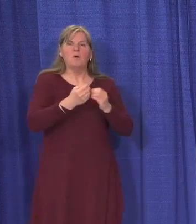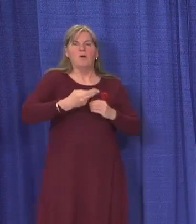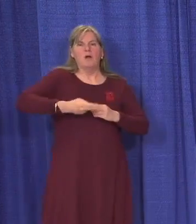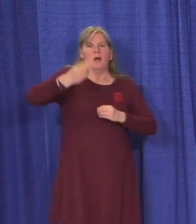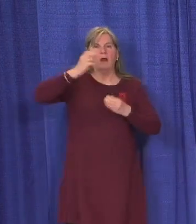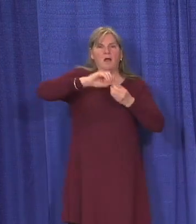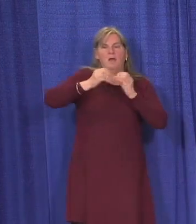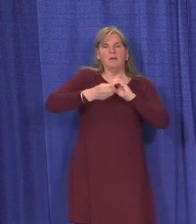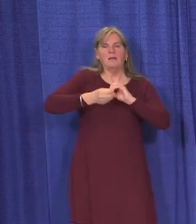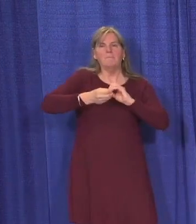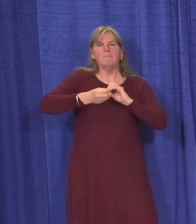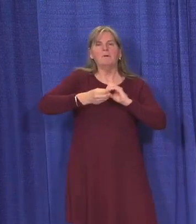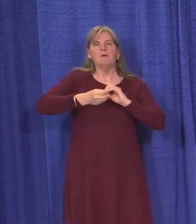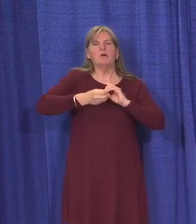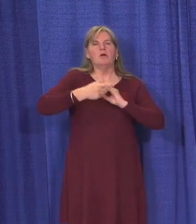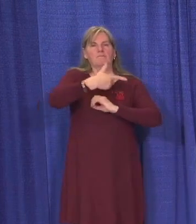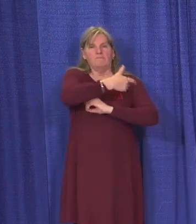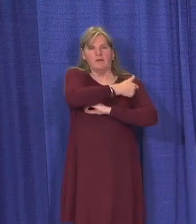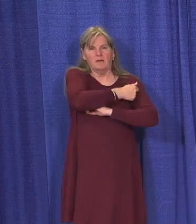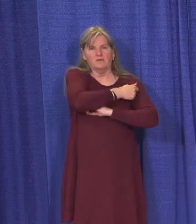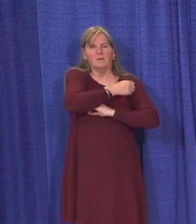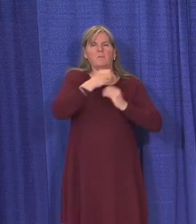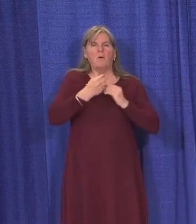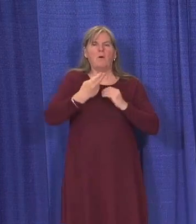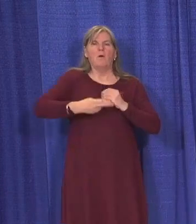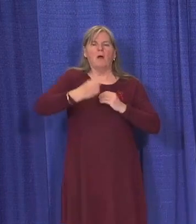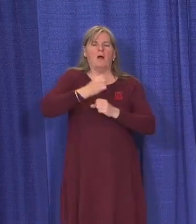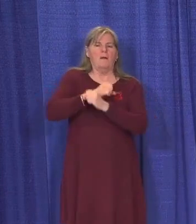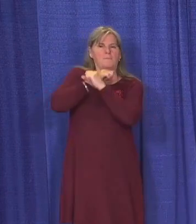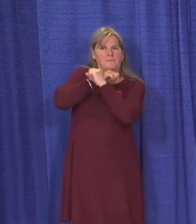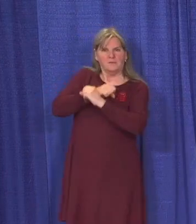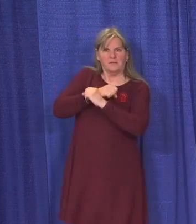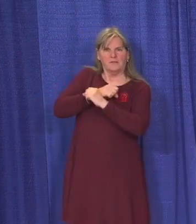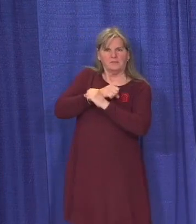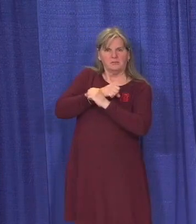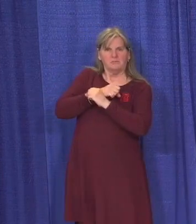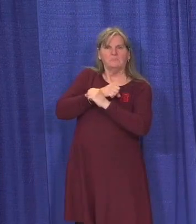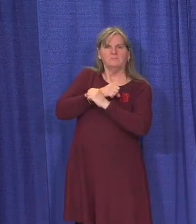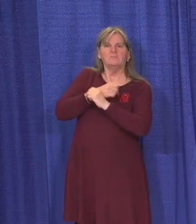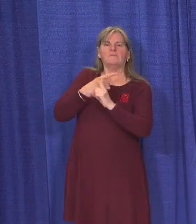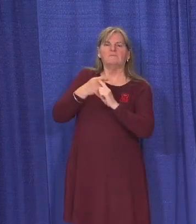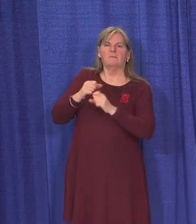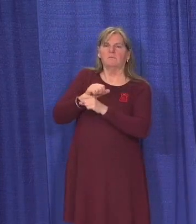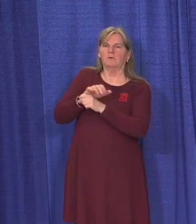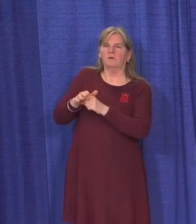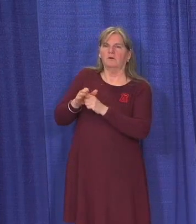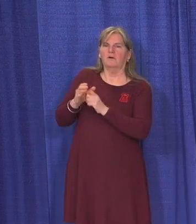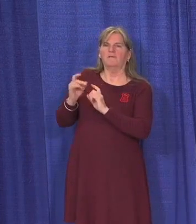holding out or waiting. We will see those coming forward.